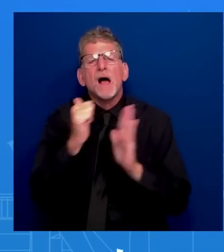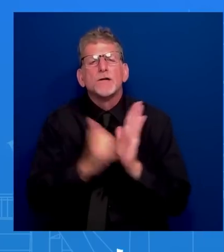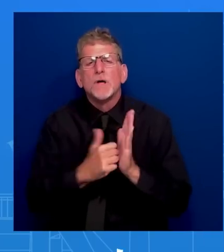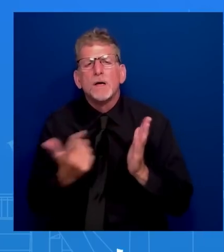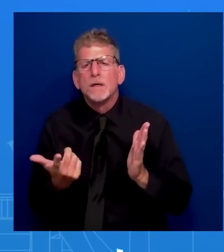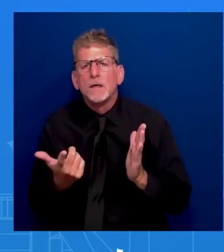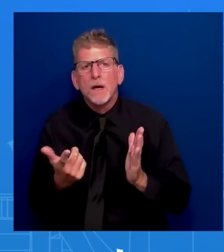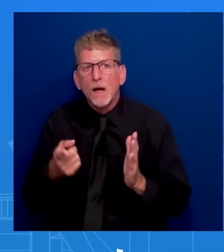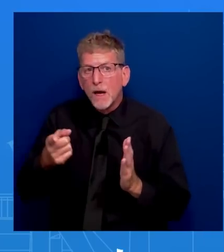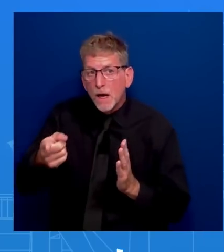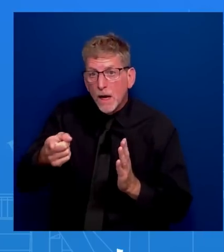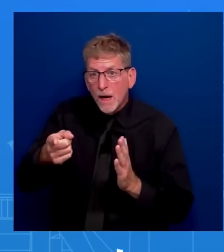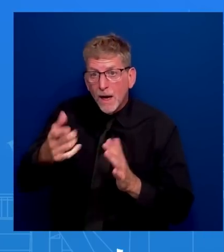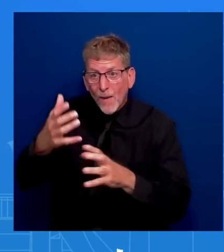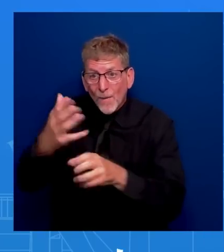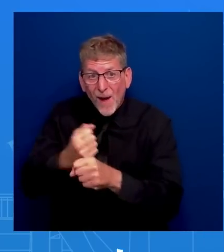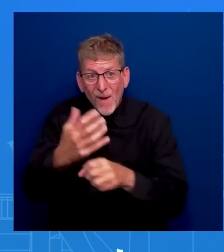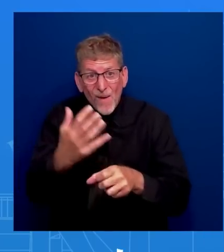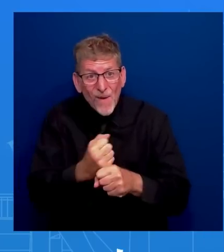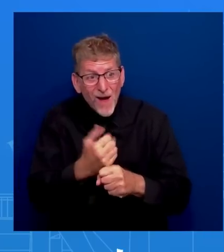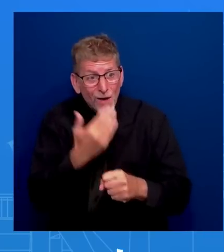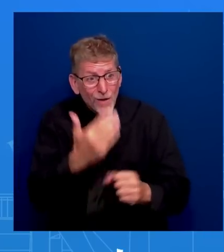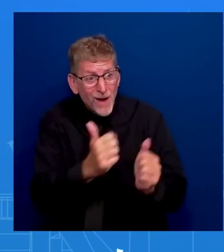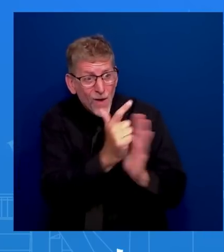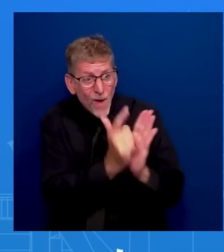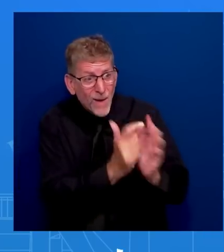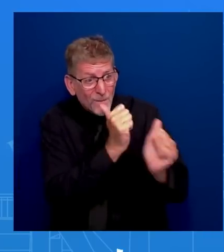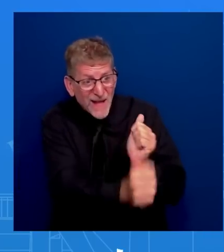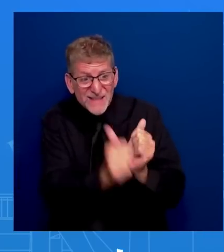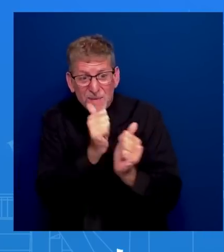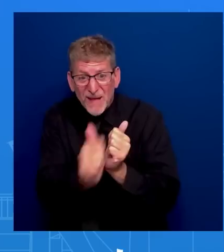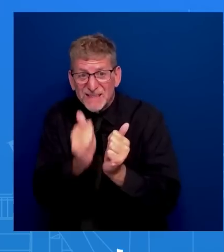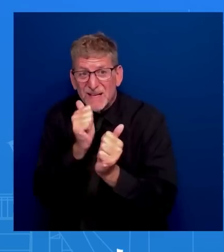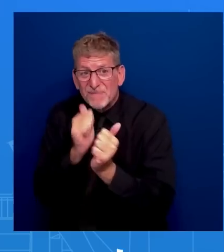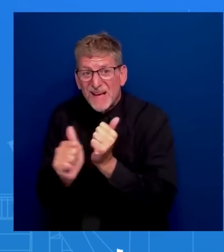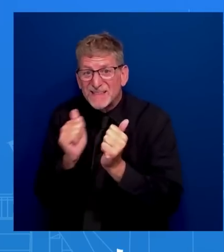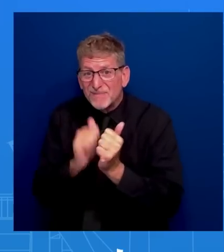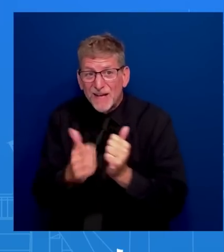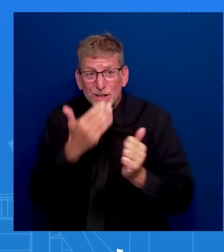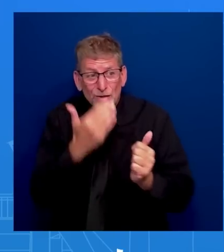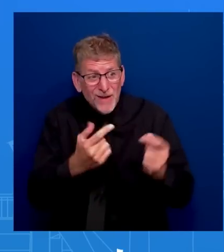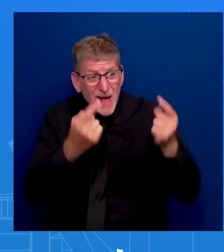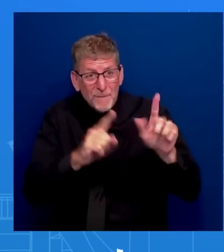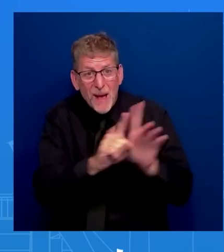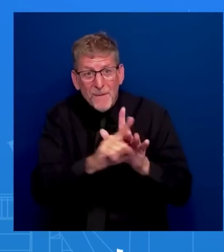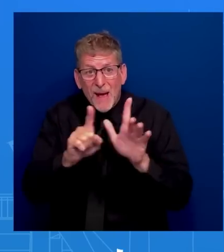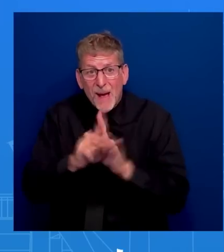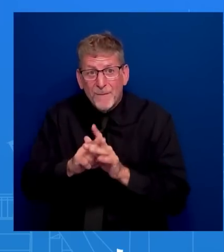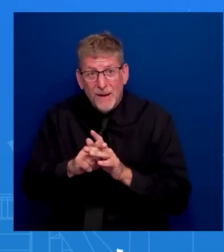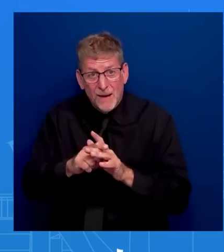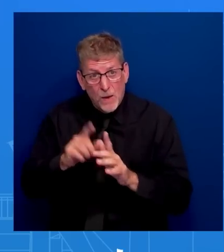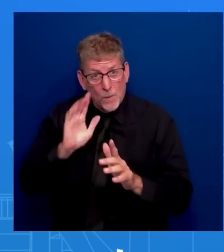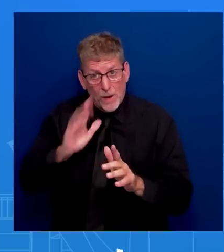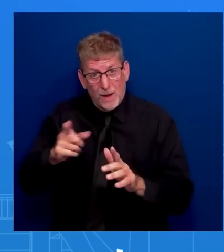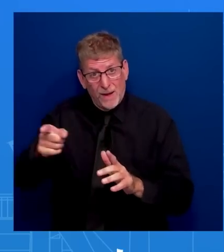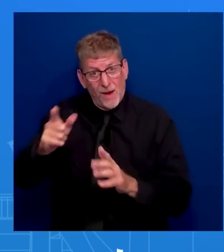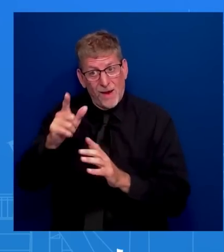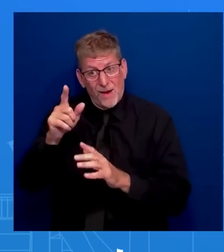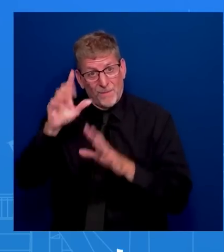but also to help Democrats in the midterm elections? Ms. Jean-Pierre: So, look, you know, what we have seen this past week